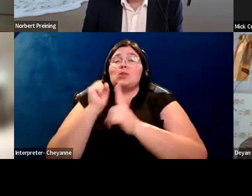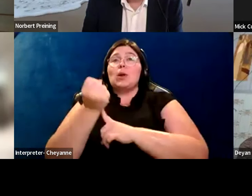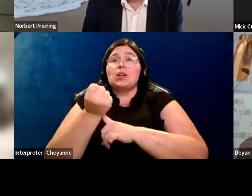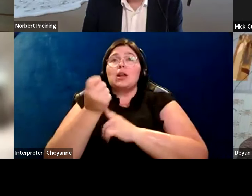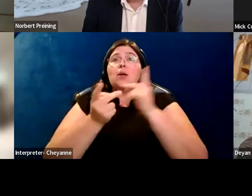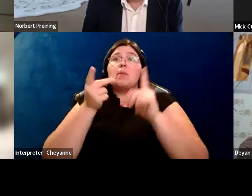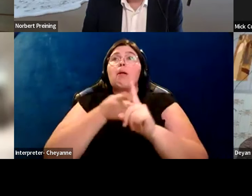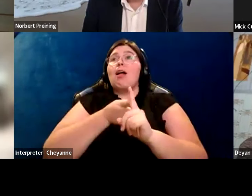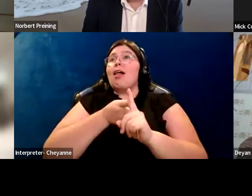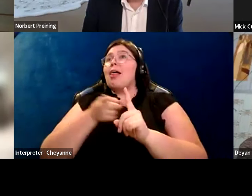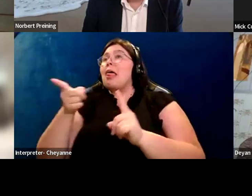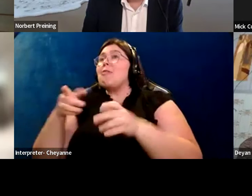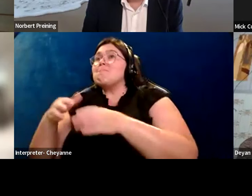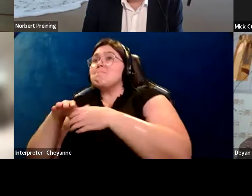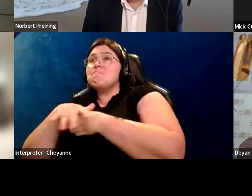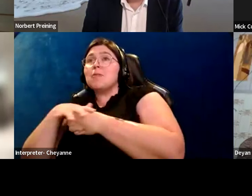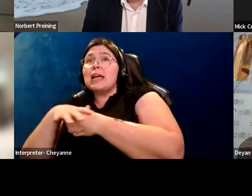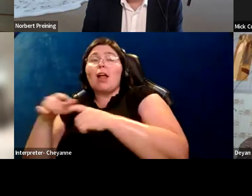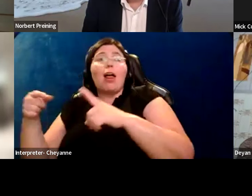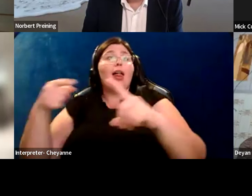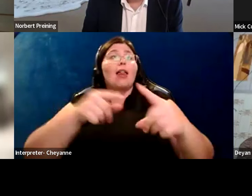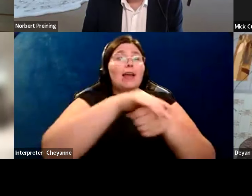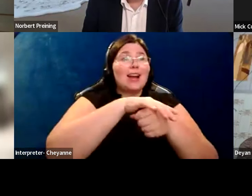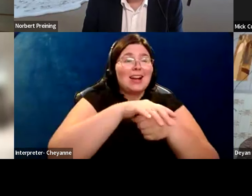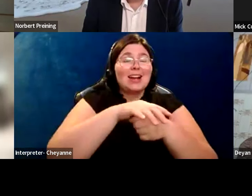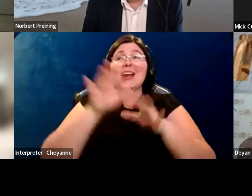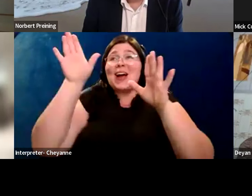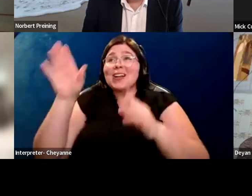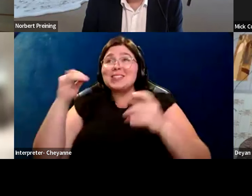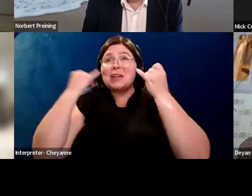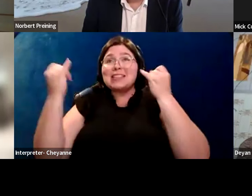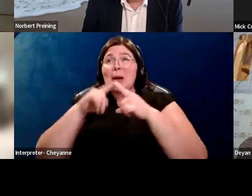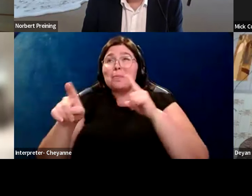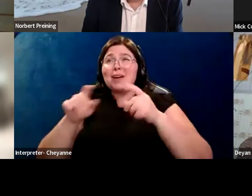in their own little silos. They have wonderful ideas, but they're not necessarily working together.